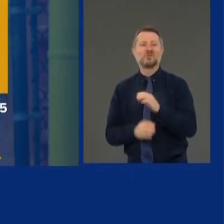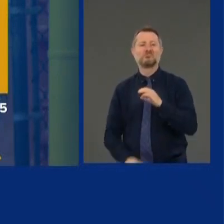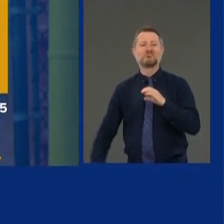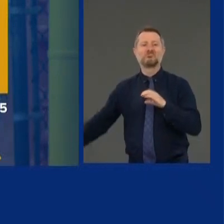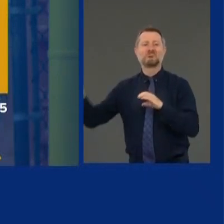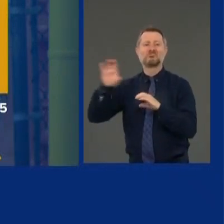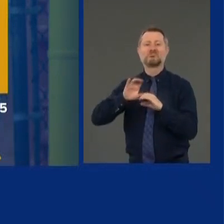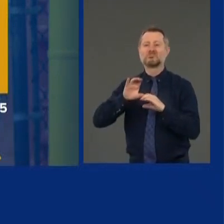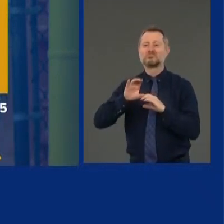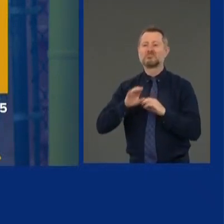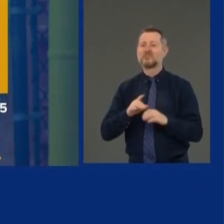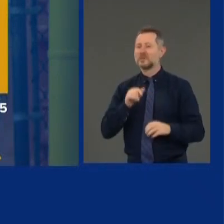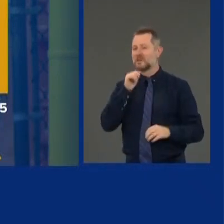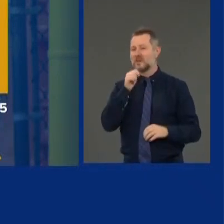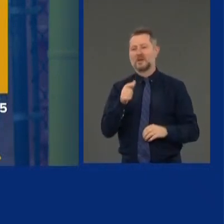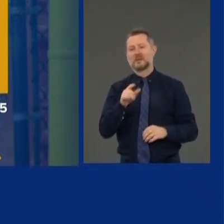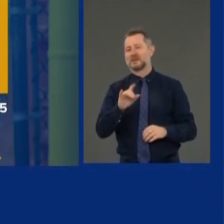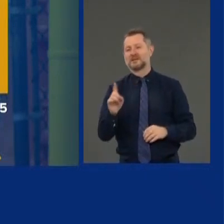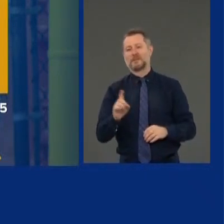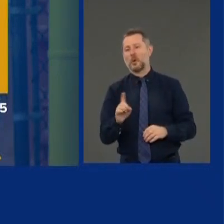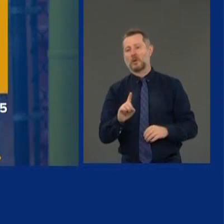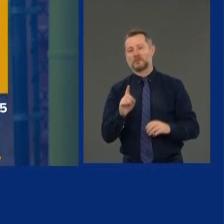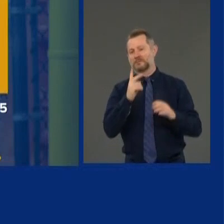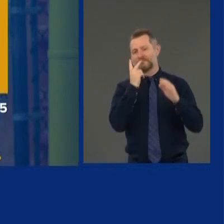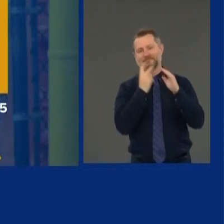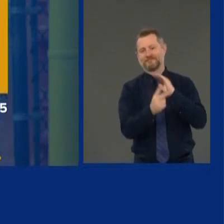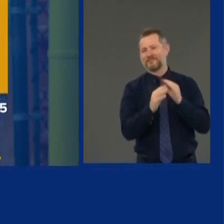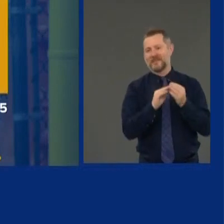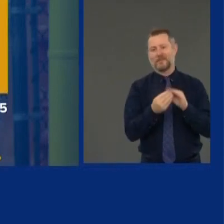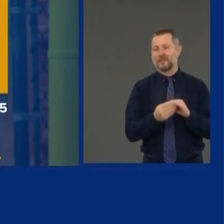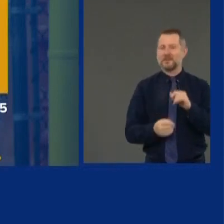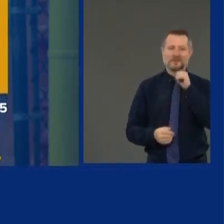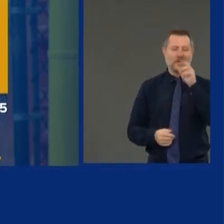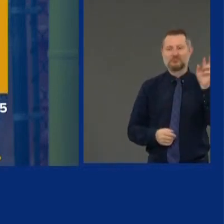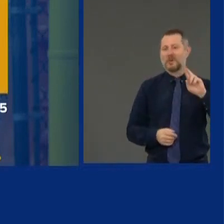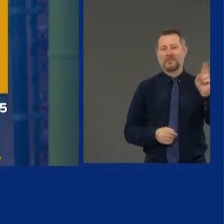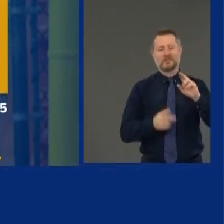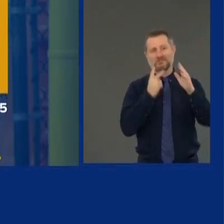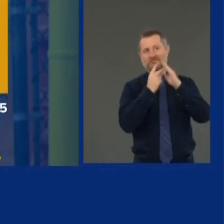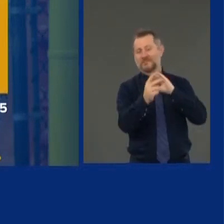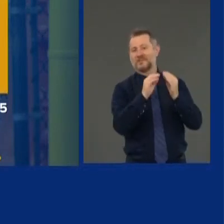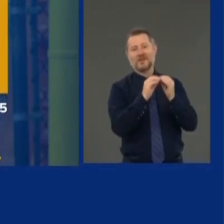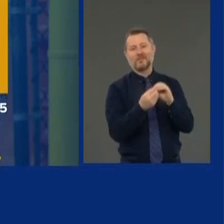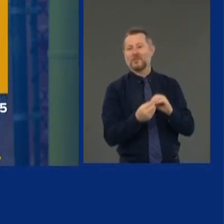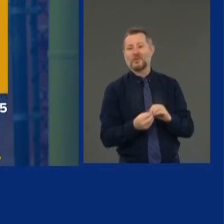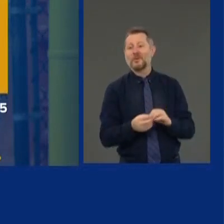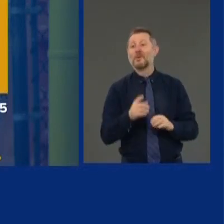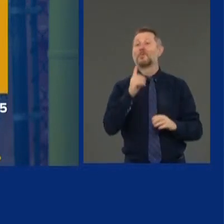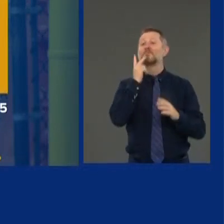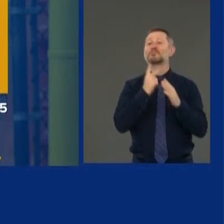ALMOST 90,000. IT'S NOT A DEMOCRATIC